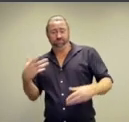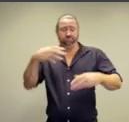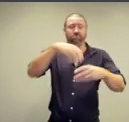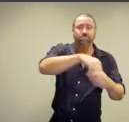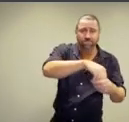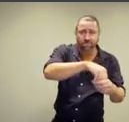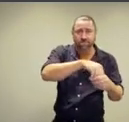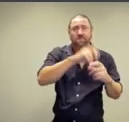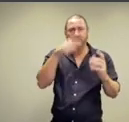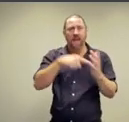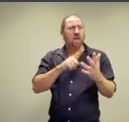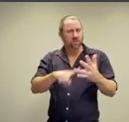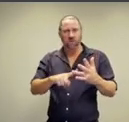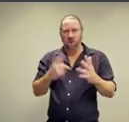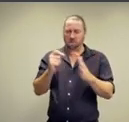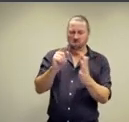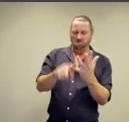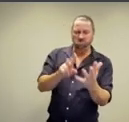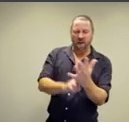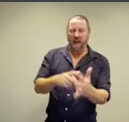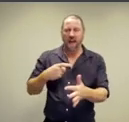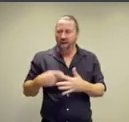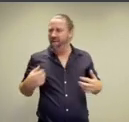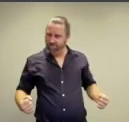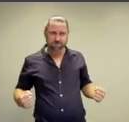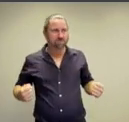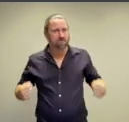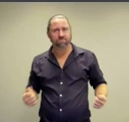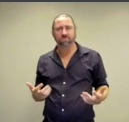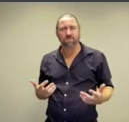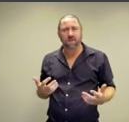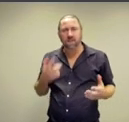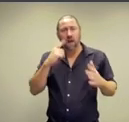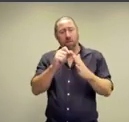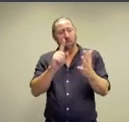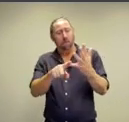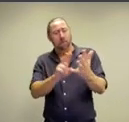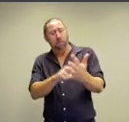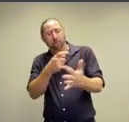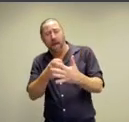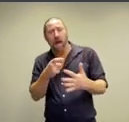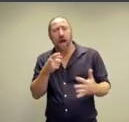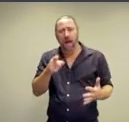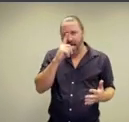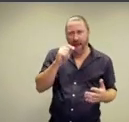sartorial like vocabulary of punk, you know, a group that is,